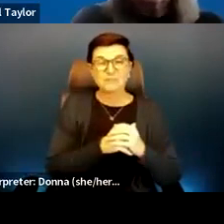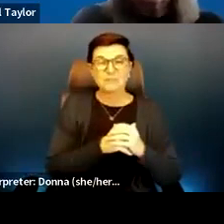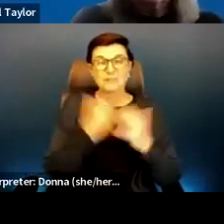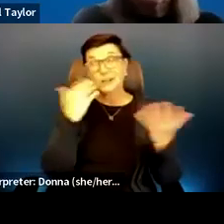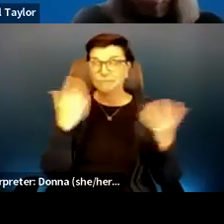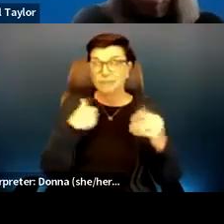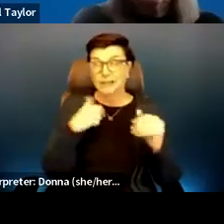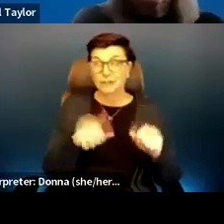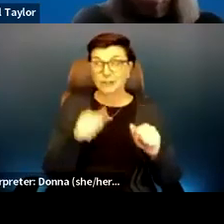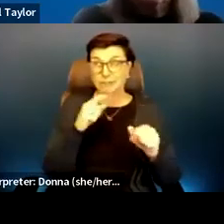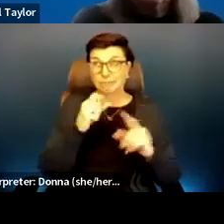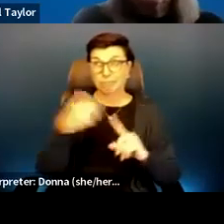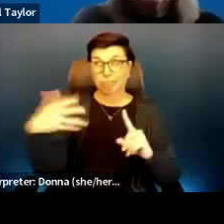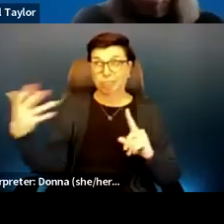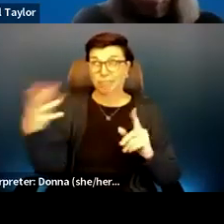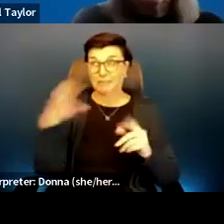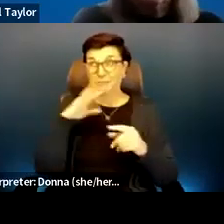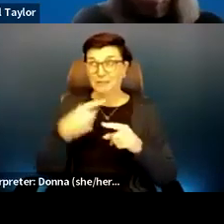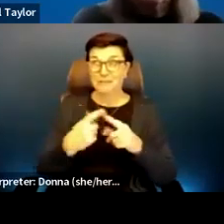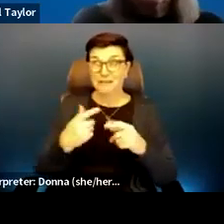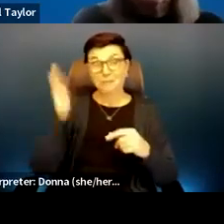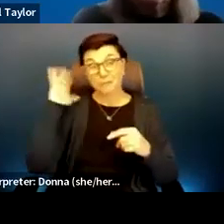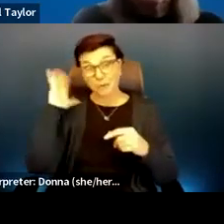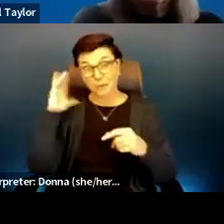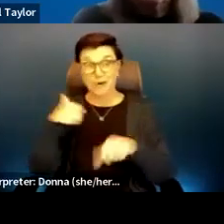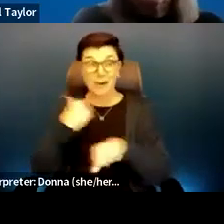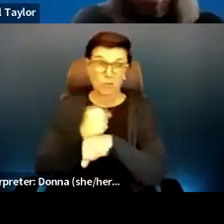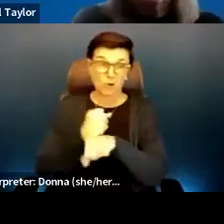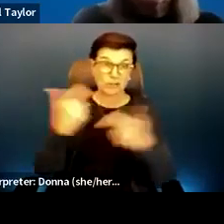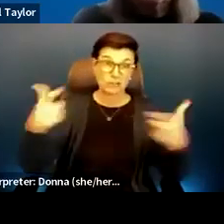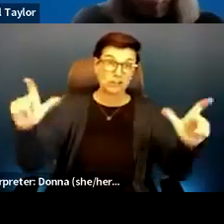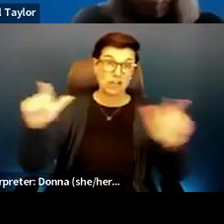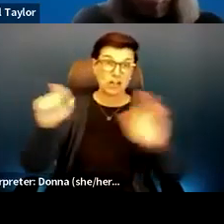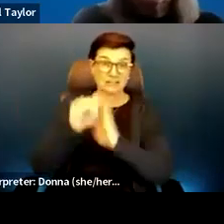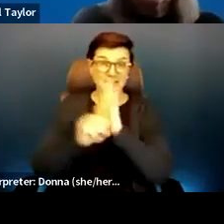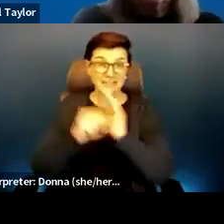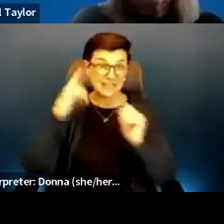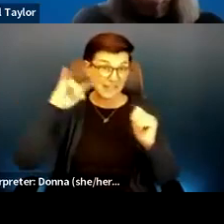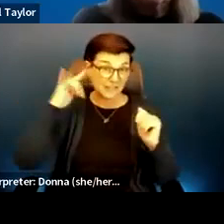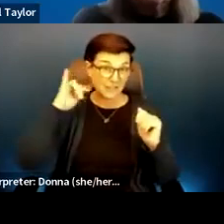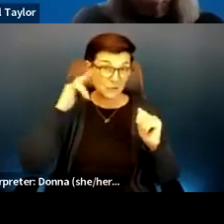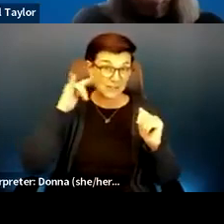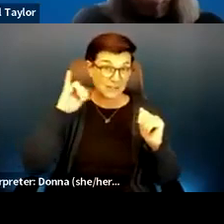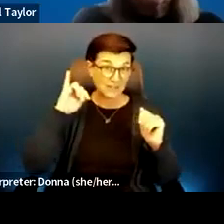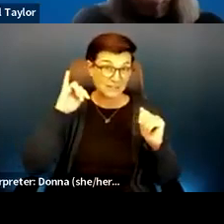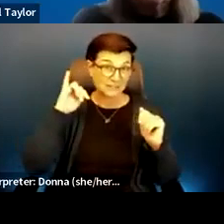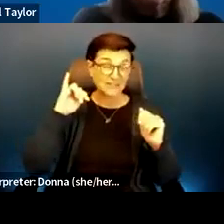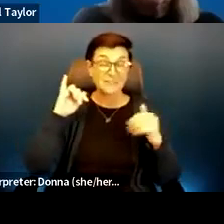at one time worked for a very large state, California, and we never felt that the amounts were commensurate